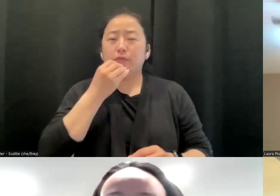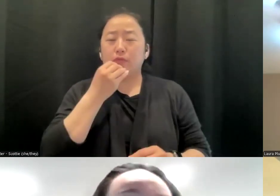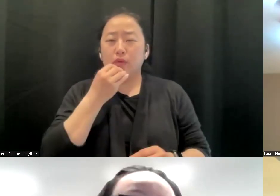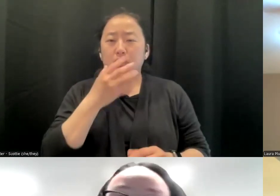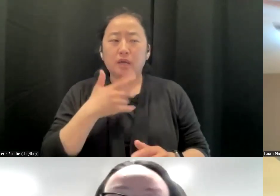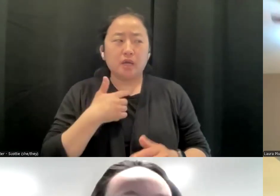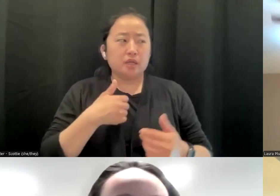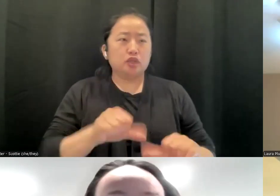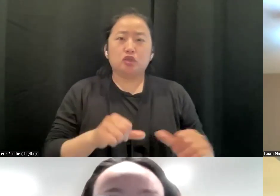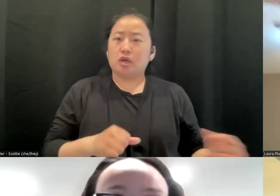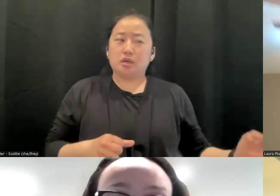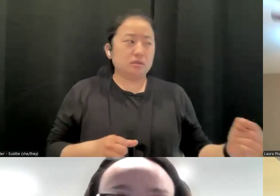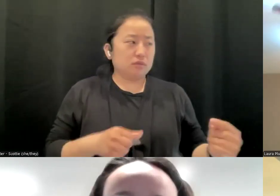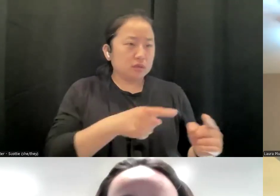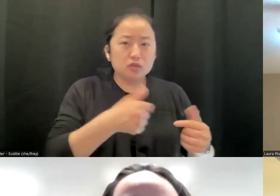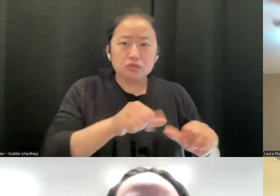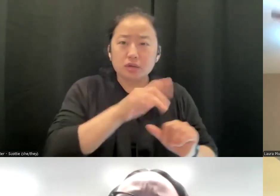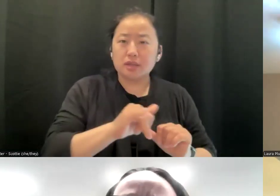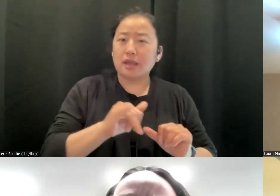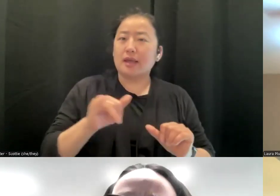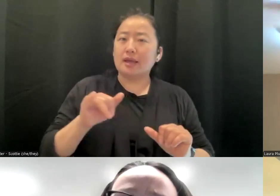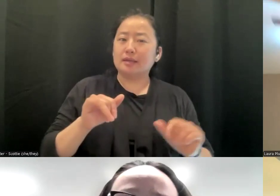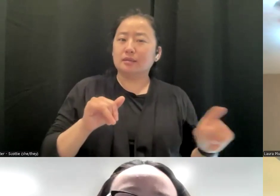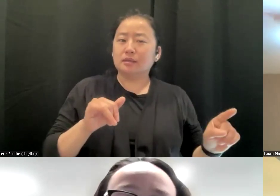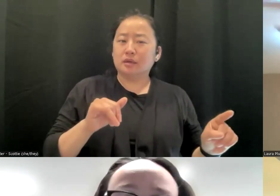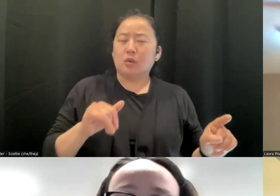and said we're going out for dinner. So think about stuff like that, things that